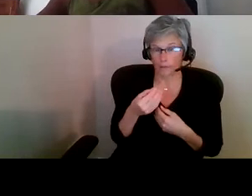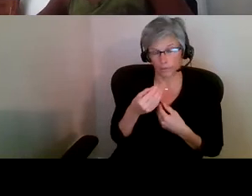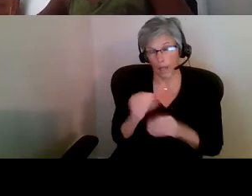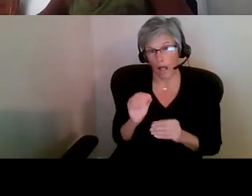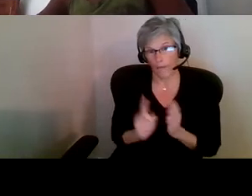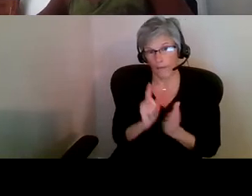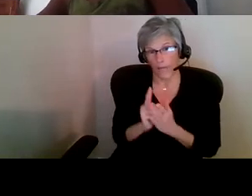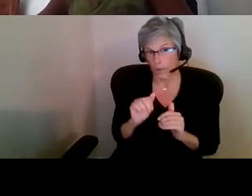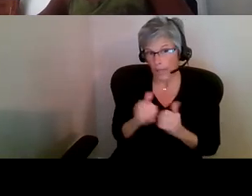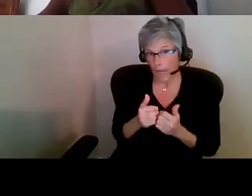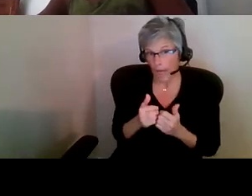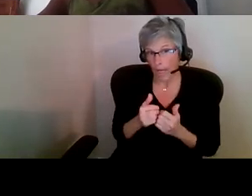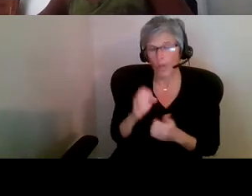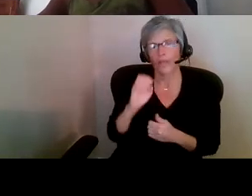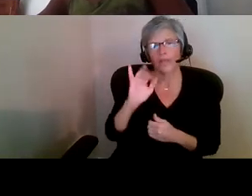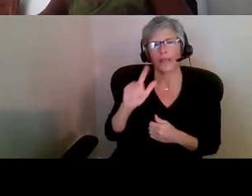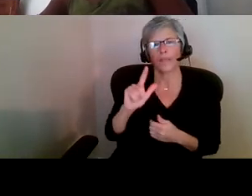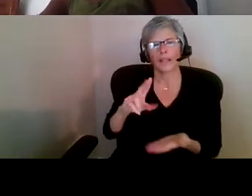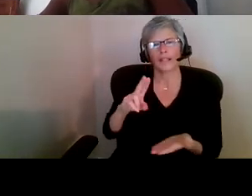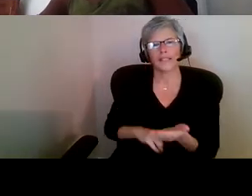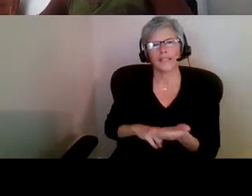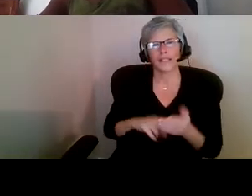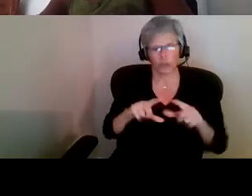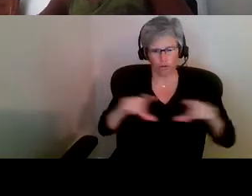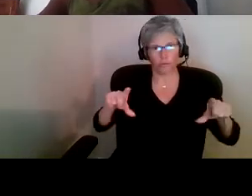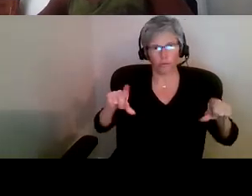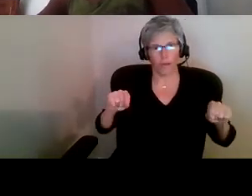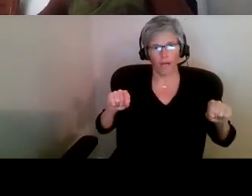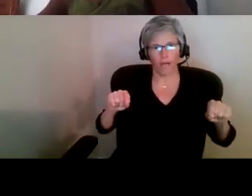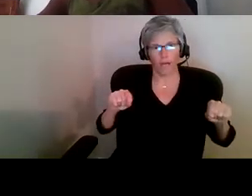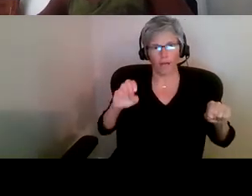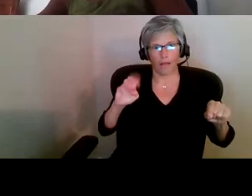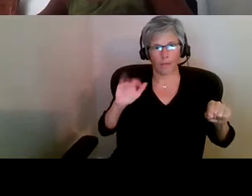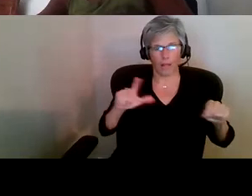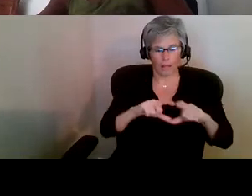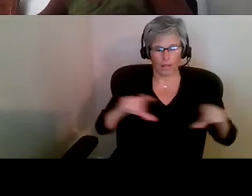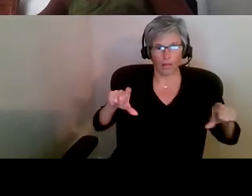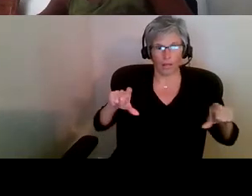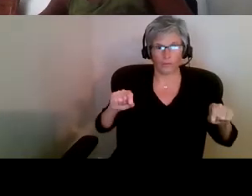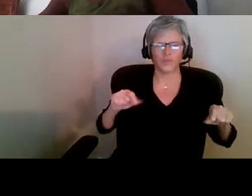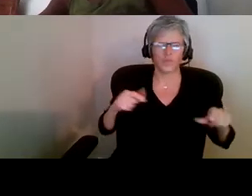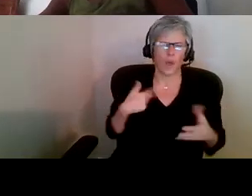signature block. So I would just wanted to just take a minute for us to go to the